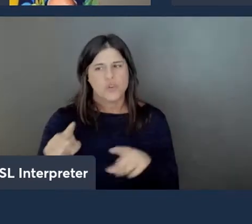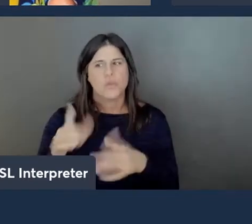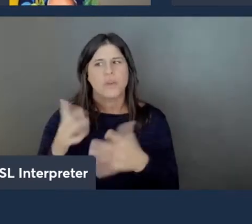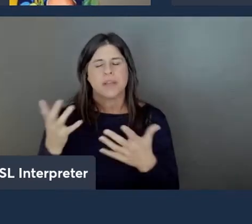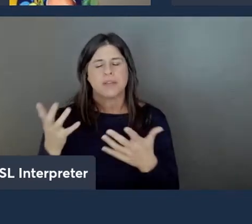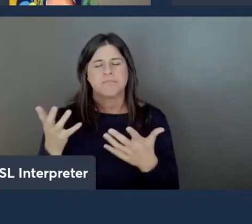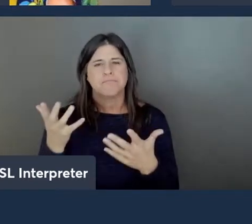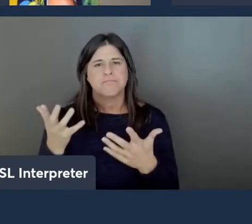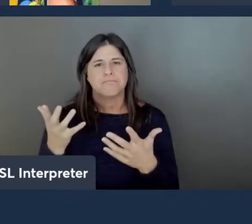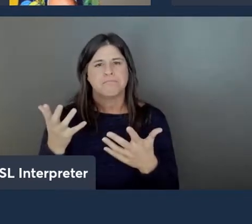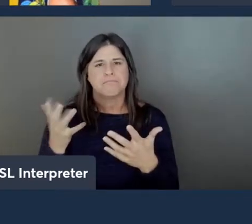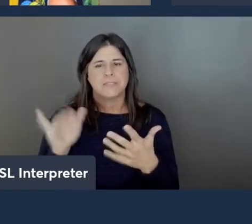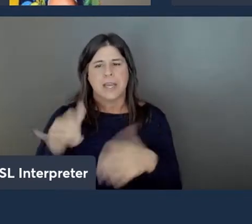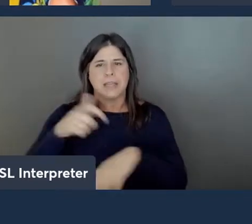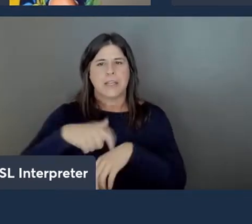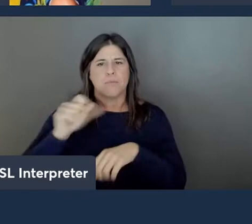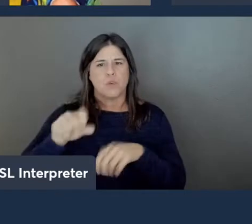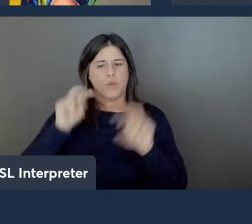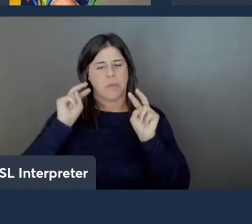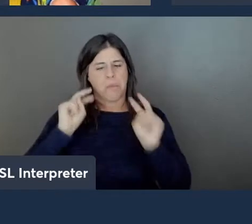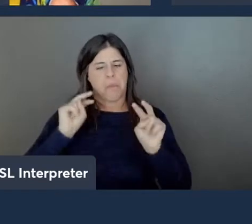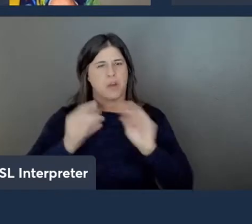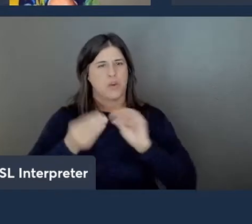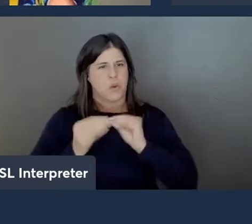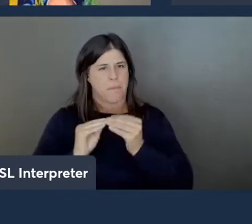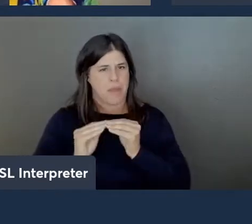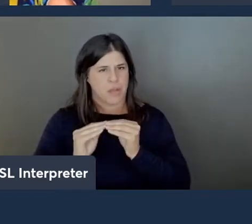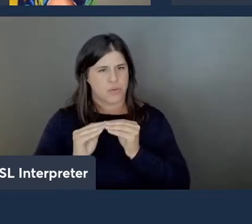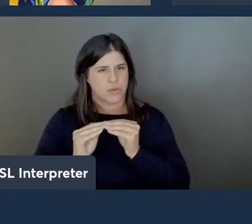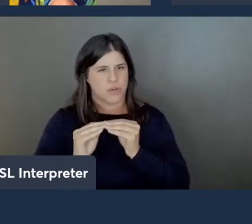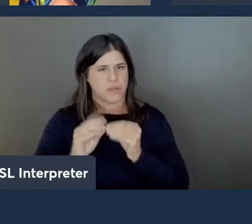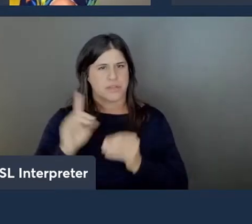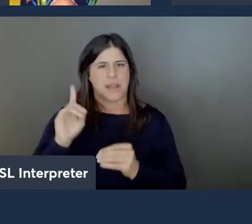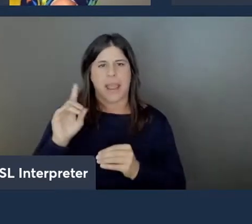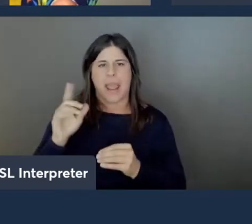you can monitor metrics and only dial up traffic when it is safe to do so.